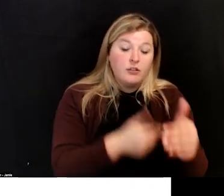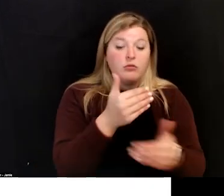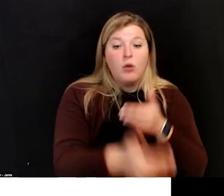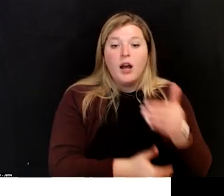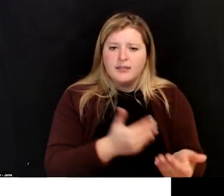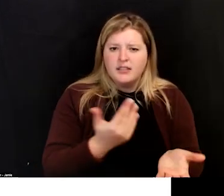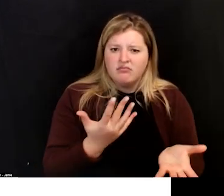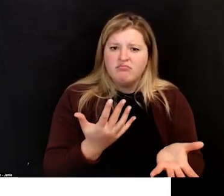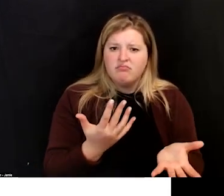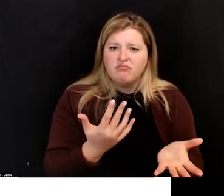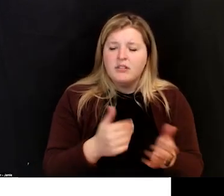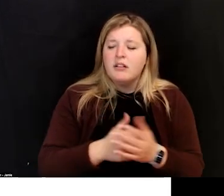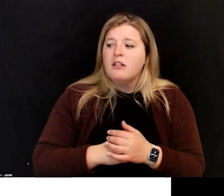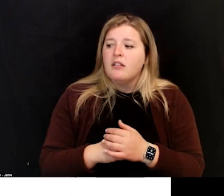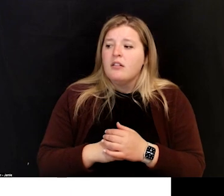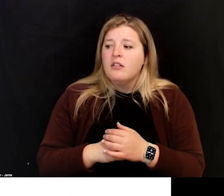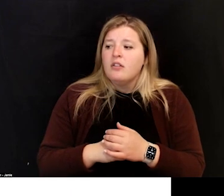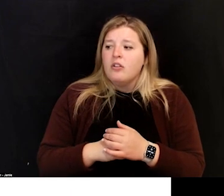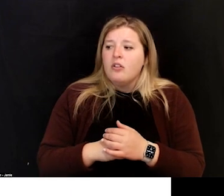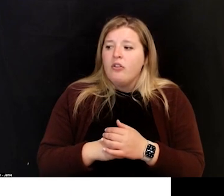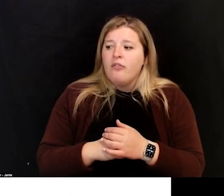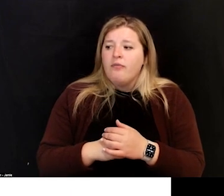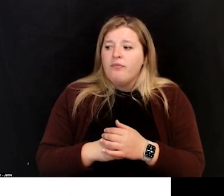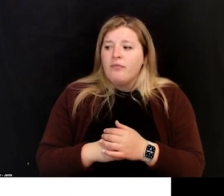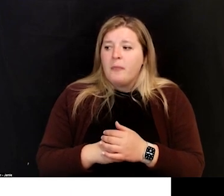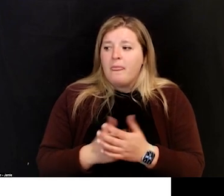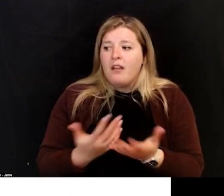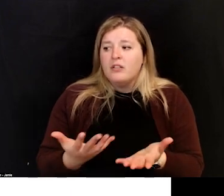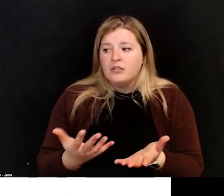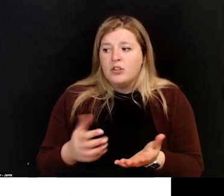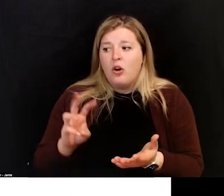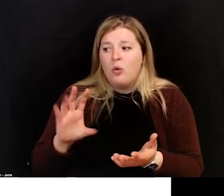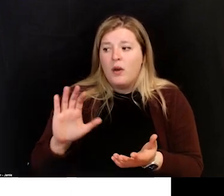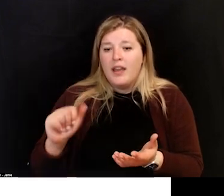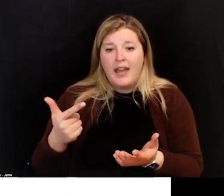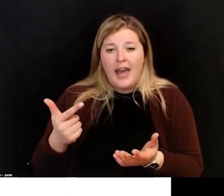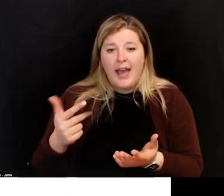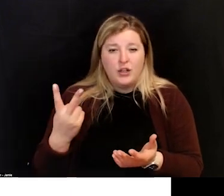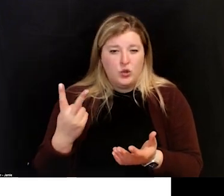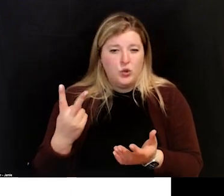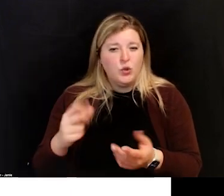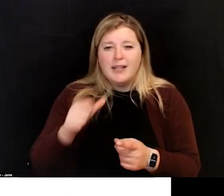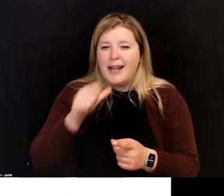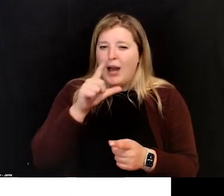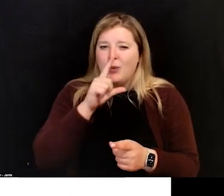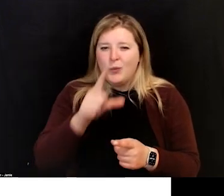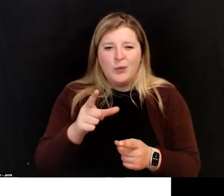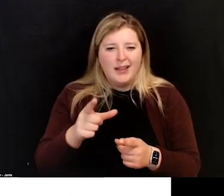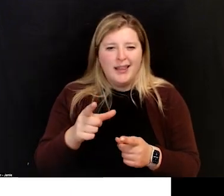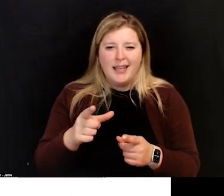for example, so there is a weight that WCAG 2 doesn't take into account two different standards.